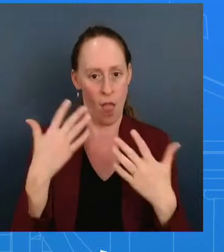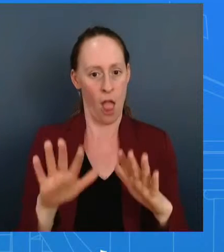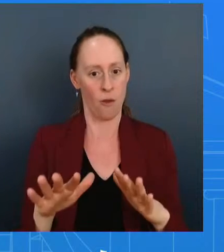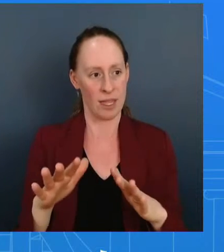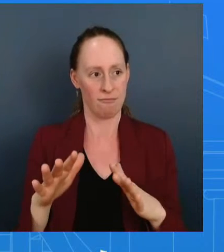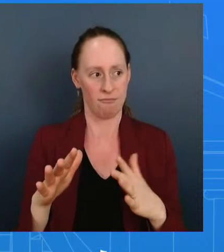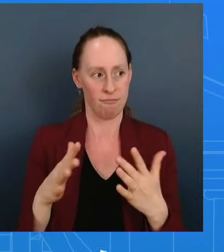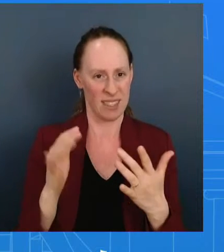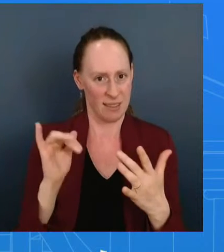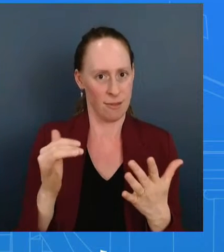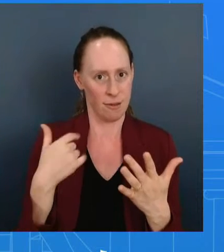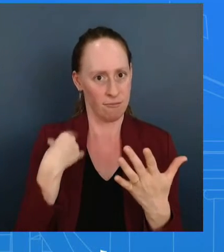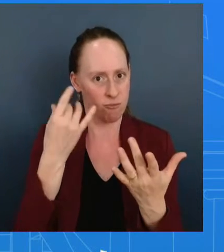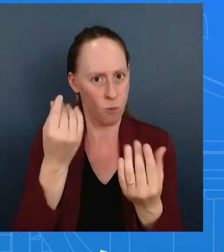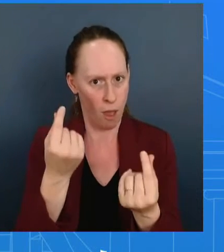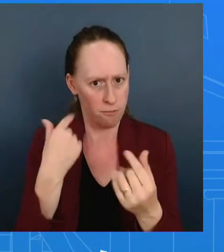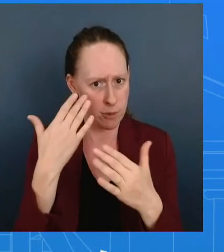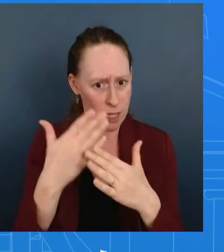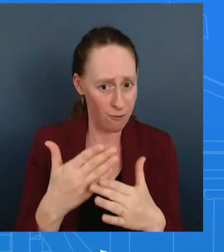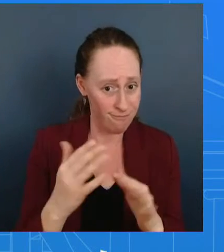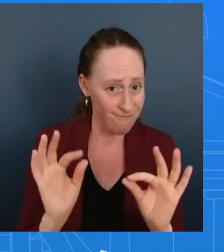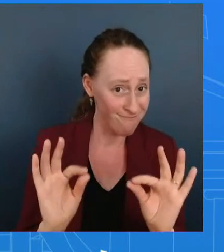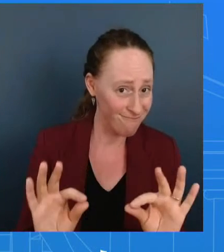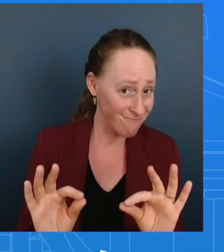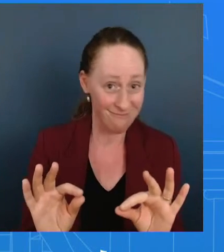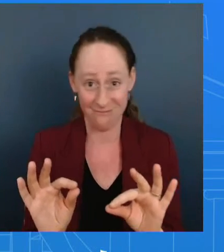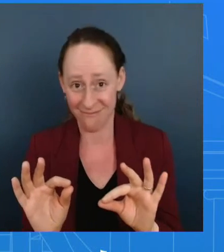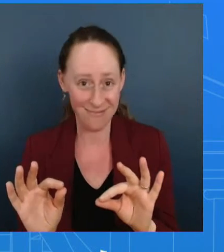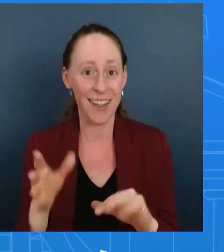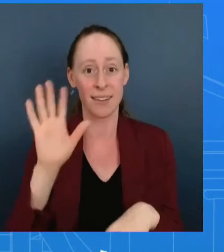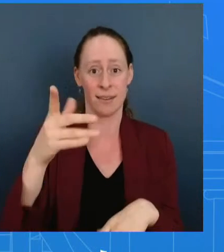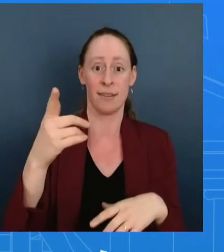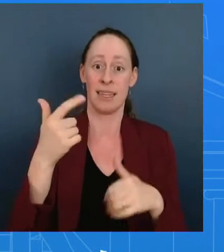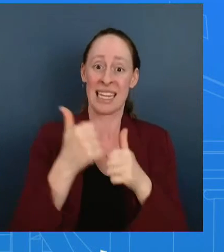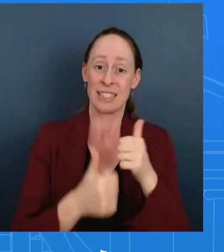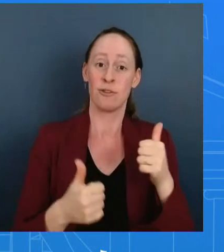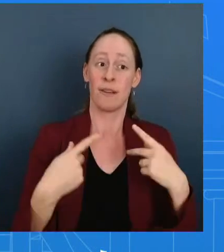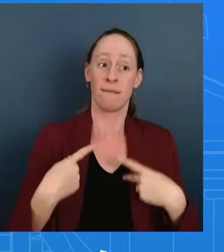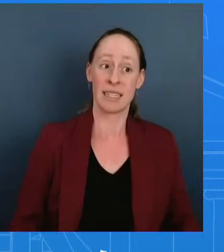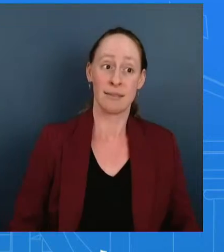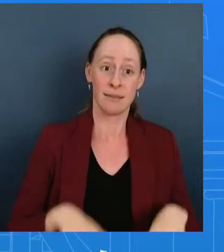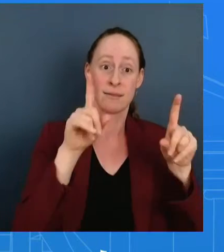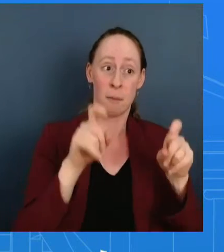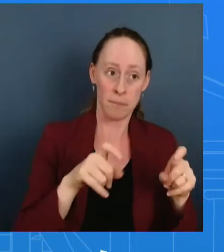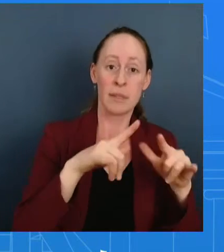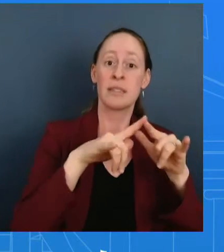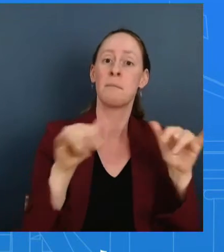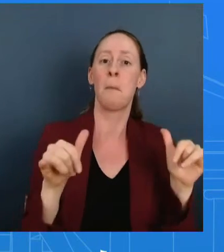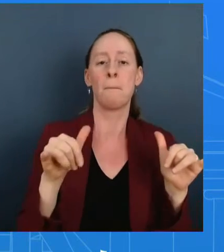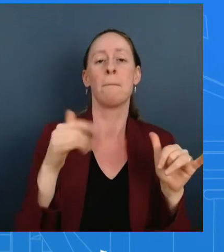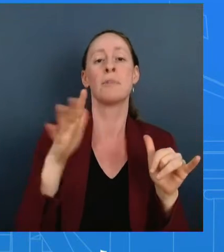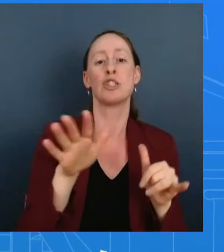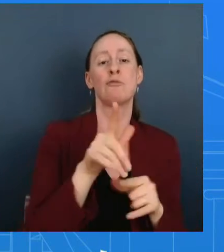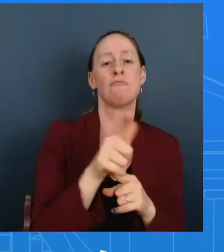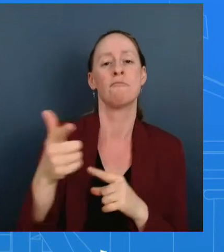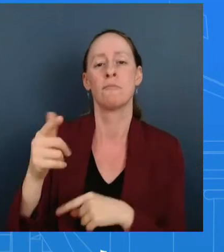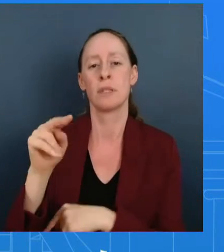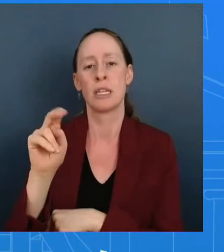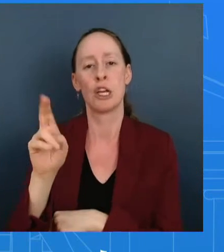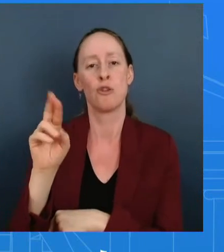So, every time he has a physical, he has had to see a neurologist. So, that is answering that question. The Press: No, it's not. Ms. Jean-Pierre: No, it is. It is. The Press: Did --